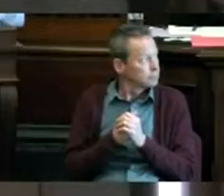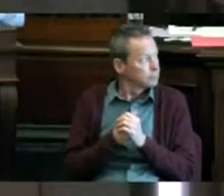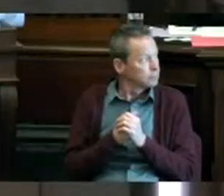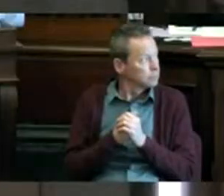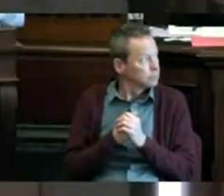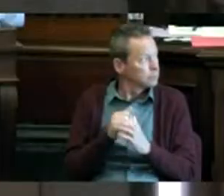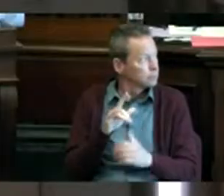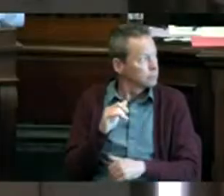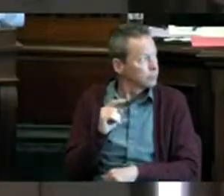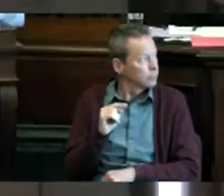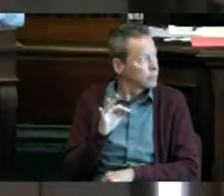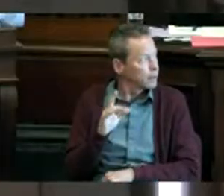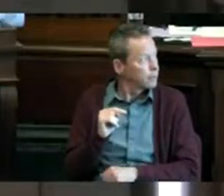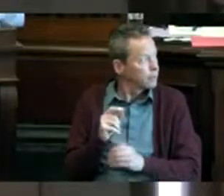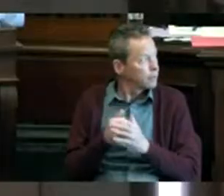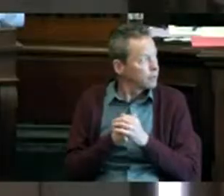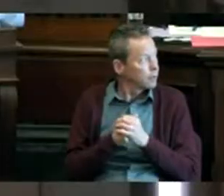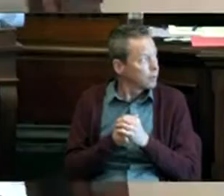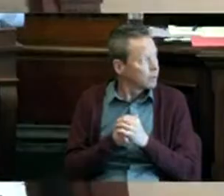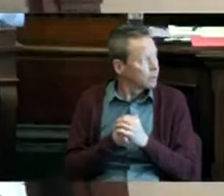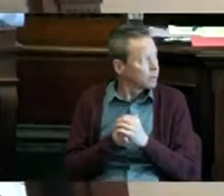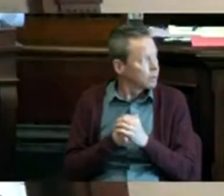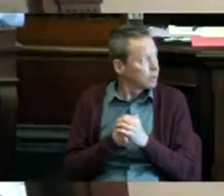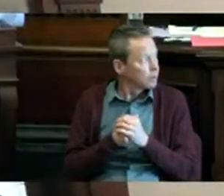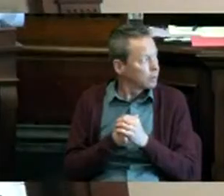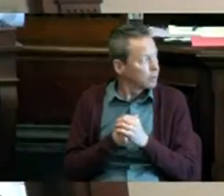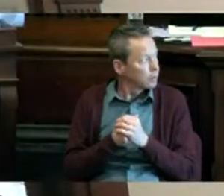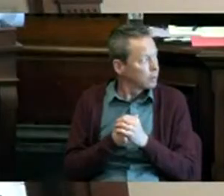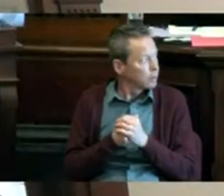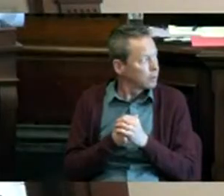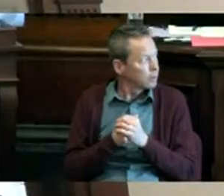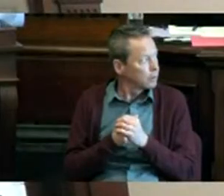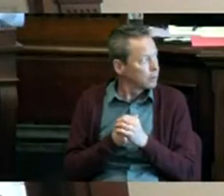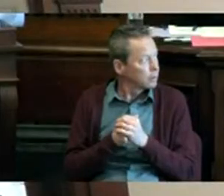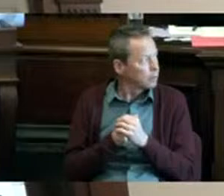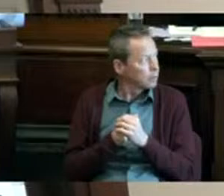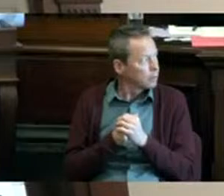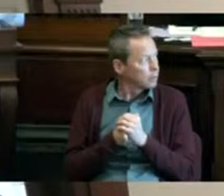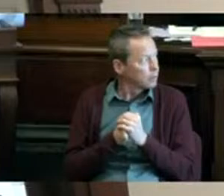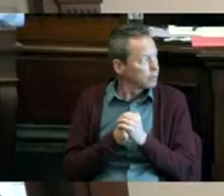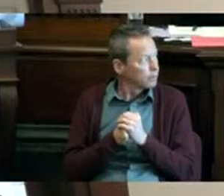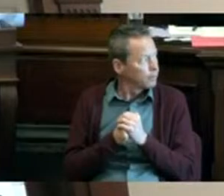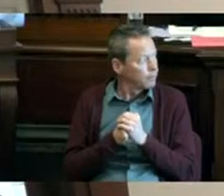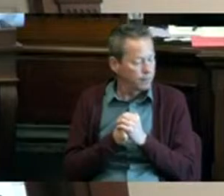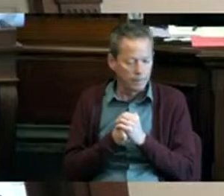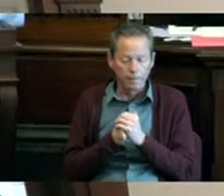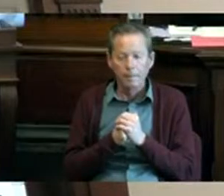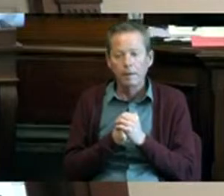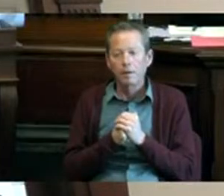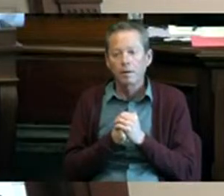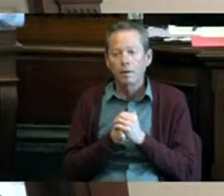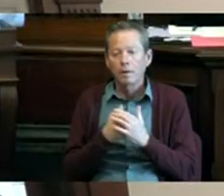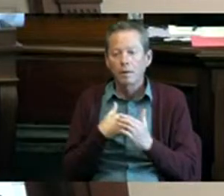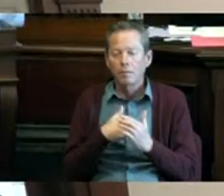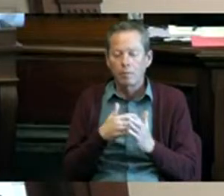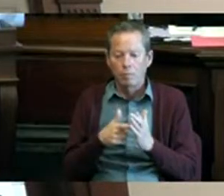further questions? Okay. If not, I'll take Council Member